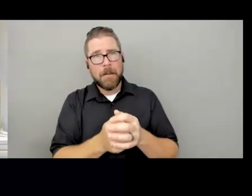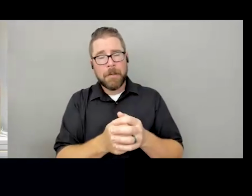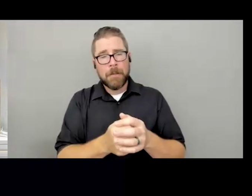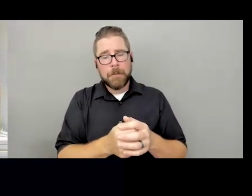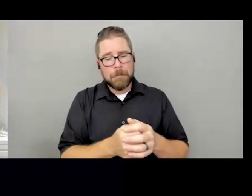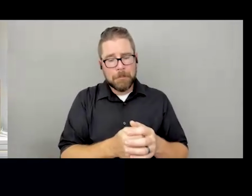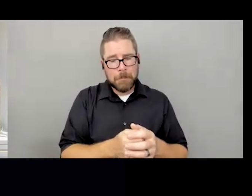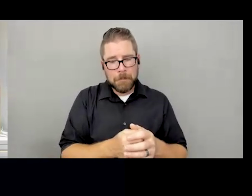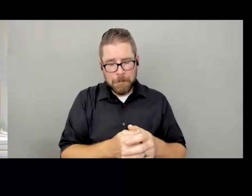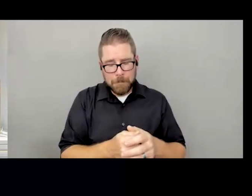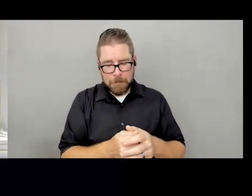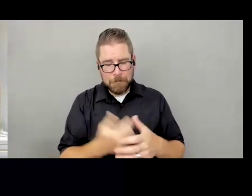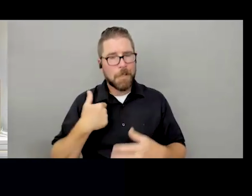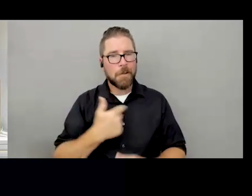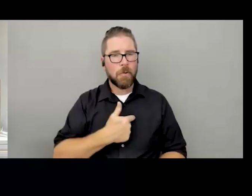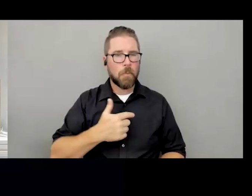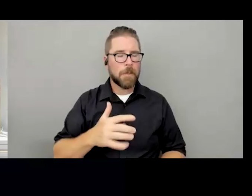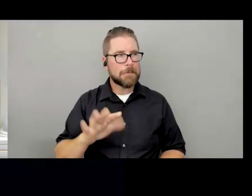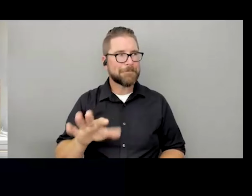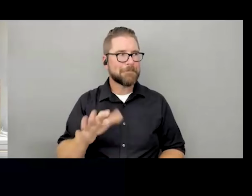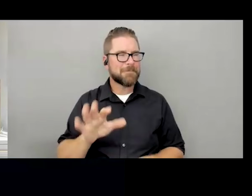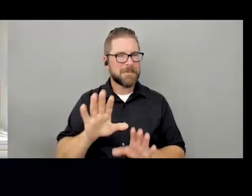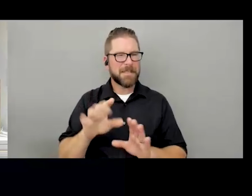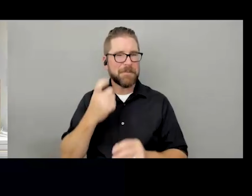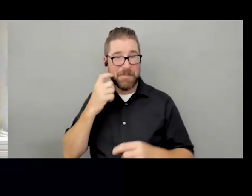we kind of go back to what Stephanie was mentioning in the chat as well.